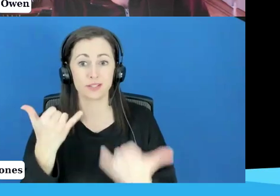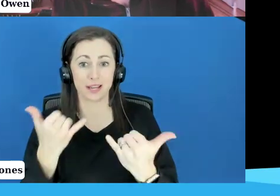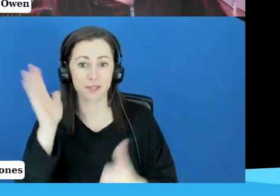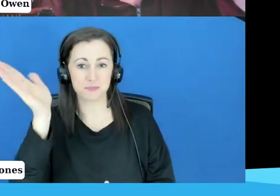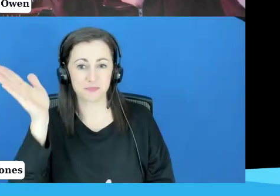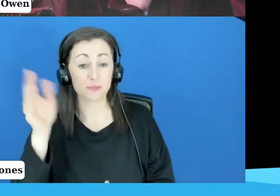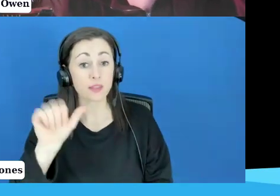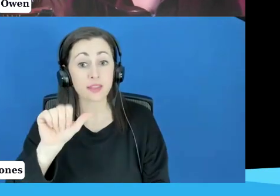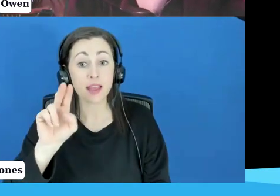Anna and Jesse.